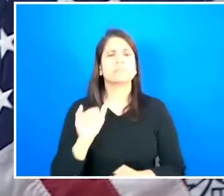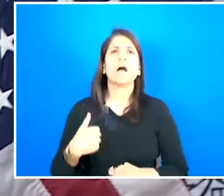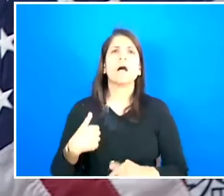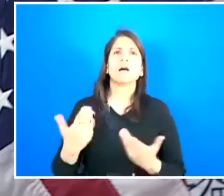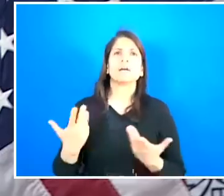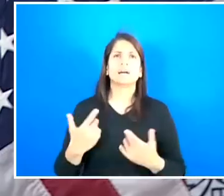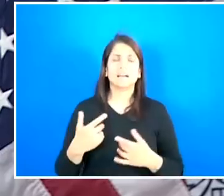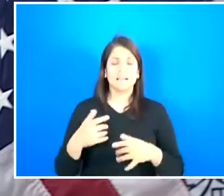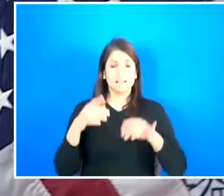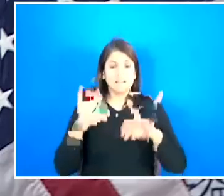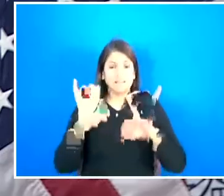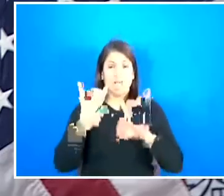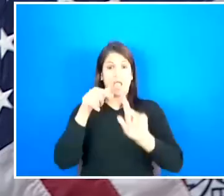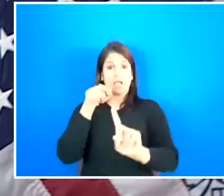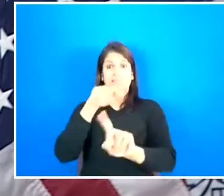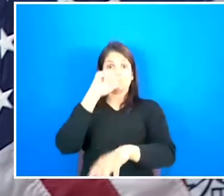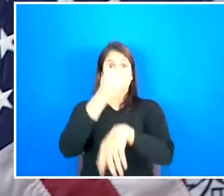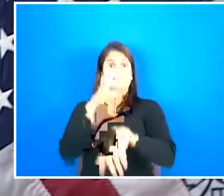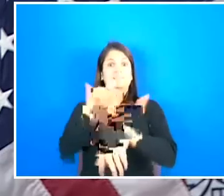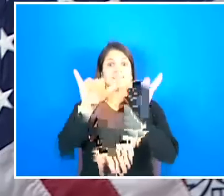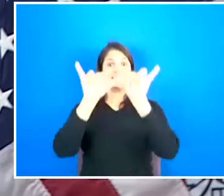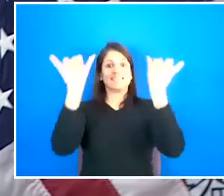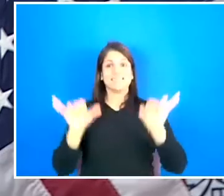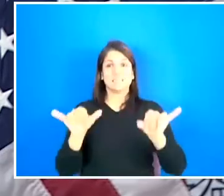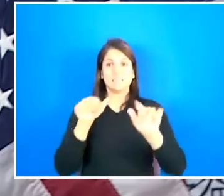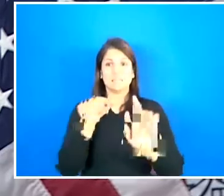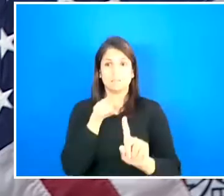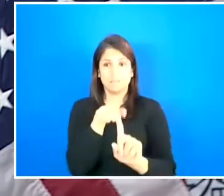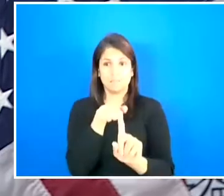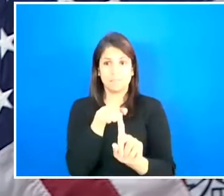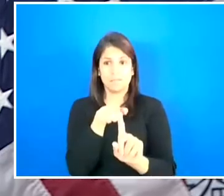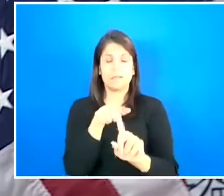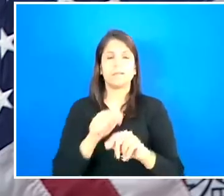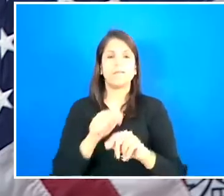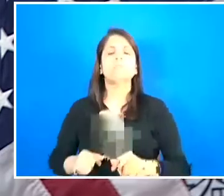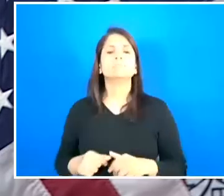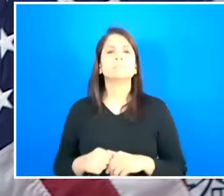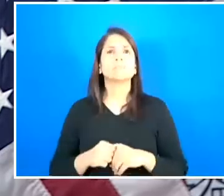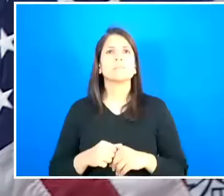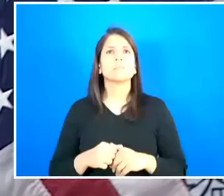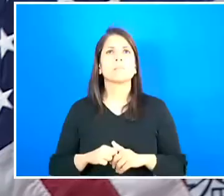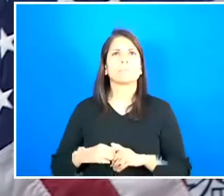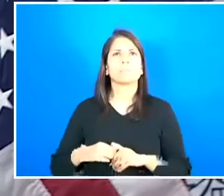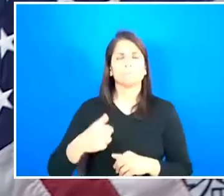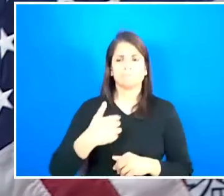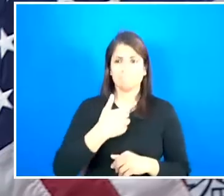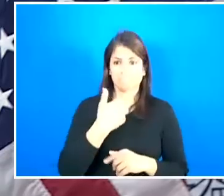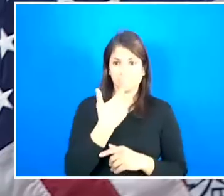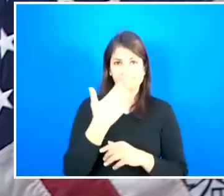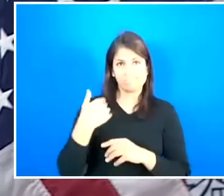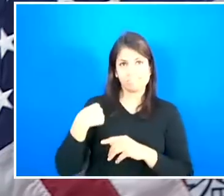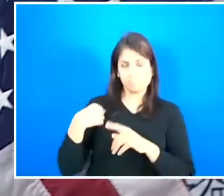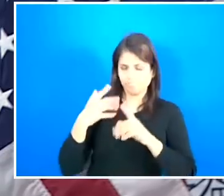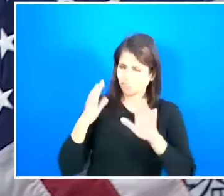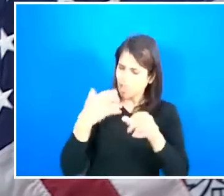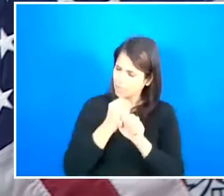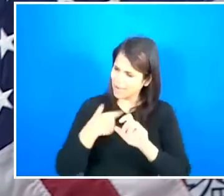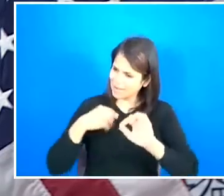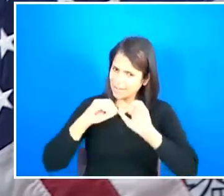REMEMBER ANYONE DISMISSING ANY GATHERING HONESTLY. I THINK WE WERE VER, YVE RYCLARE.